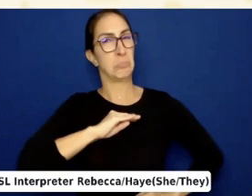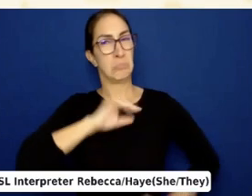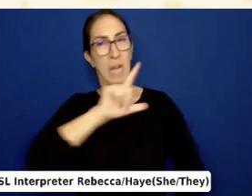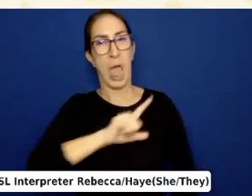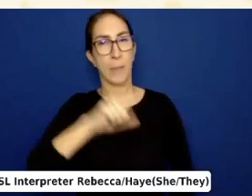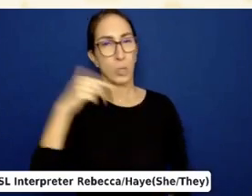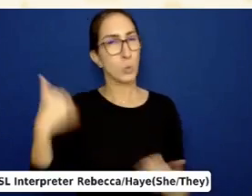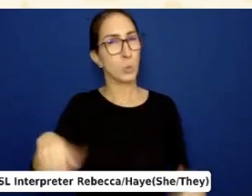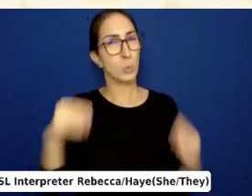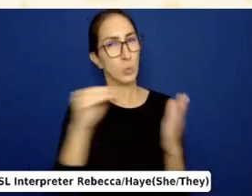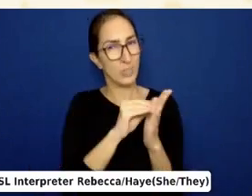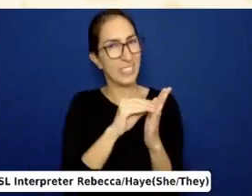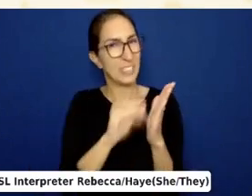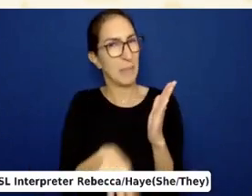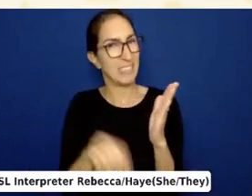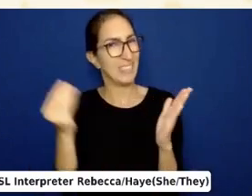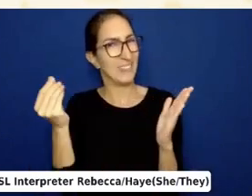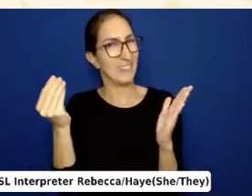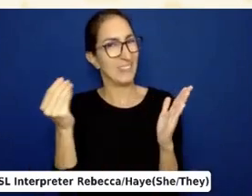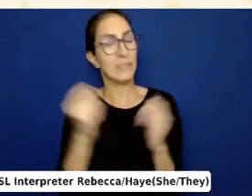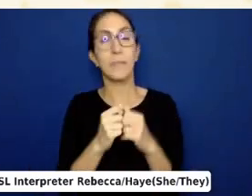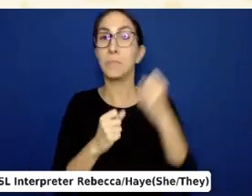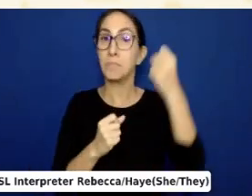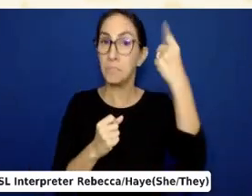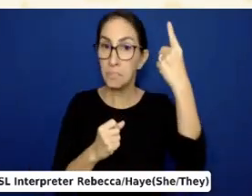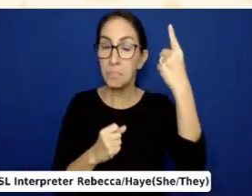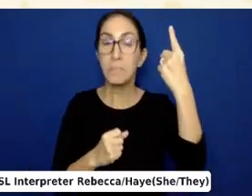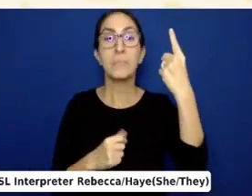Well, I have experienced in two ways.